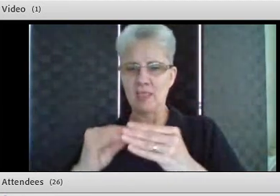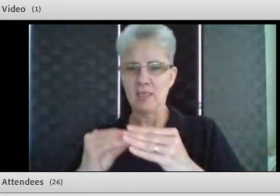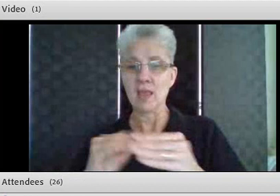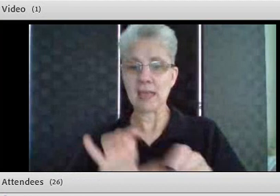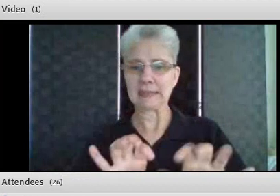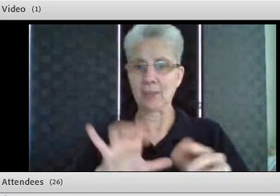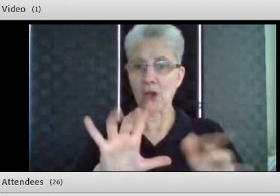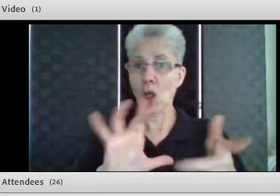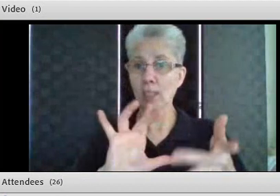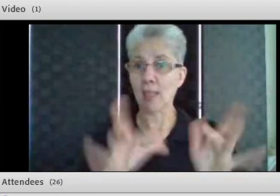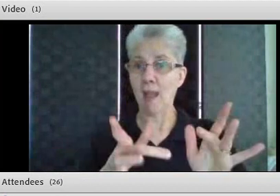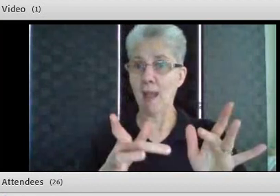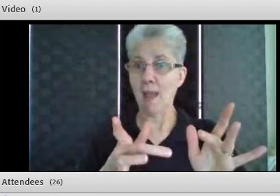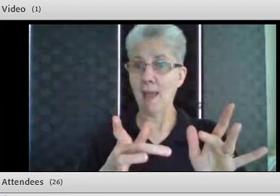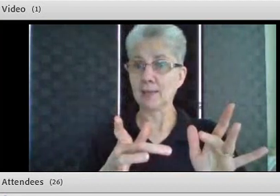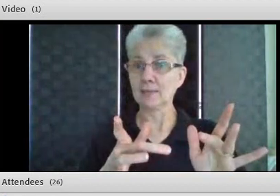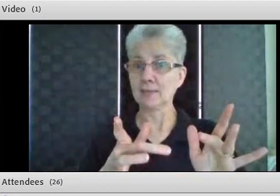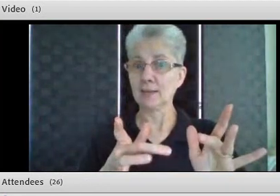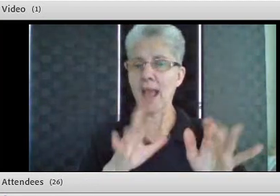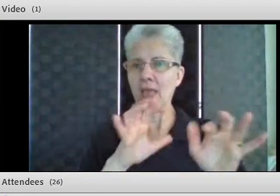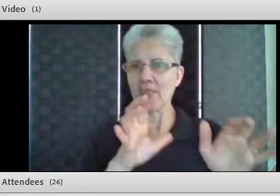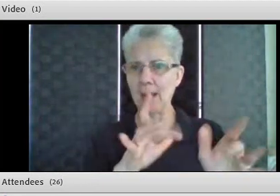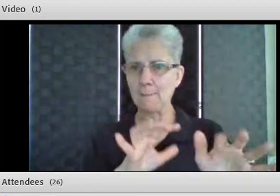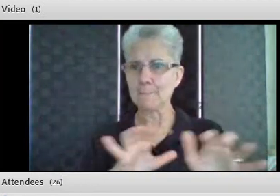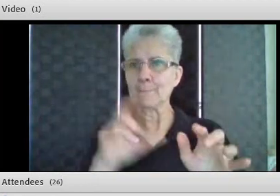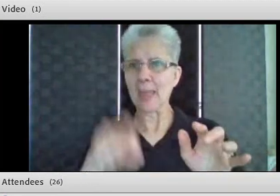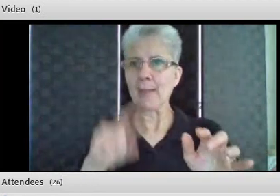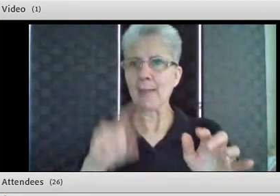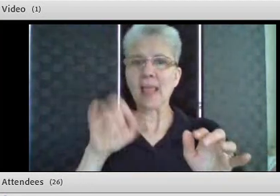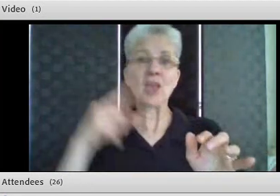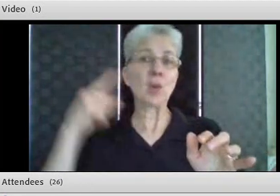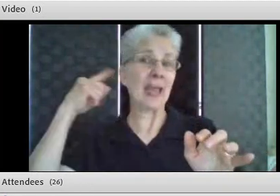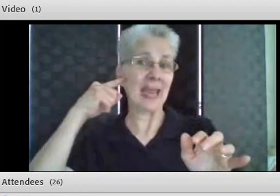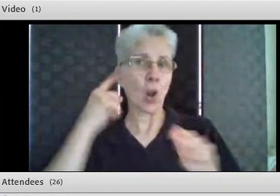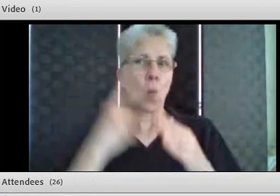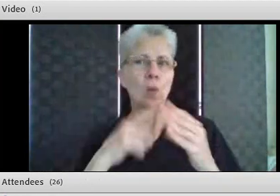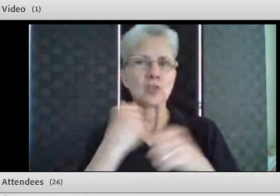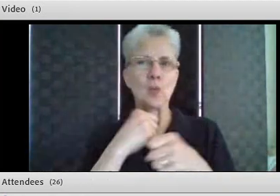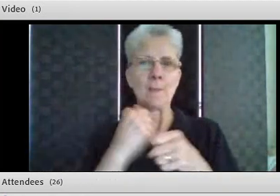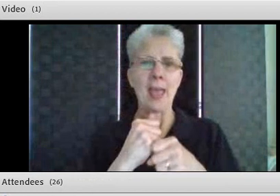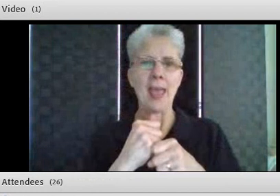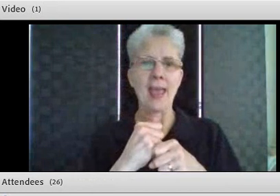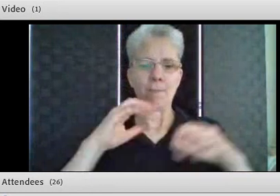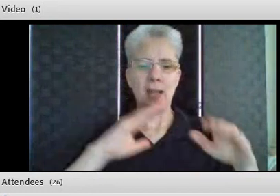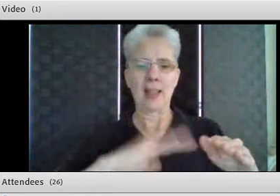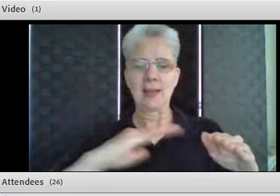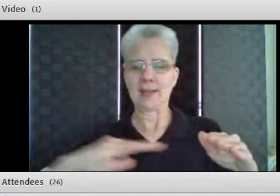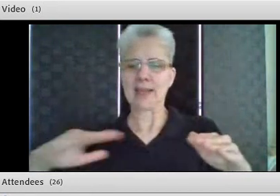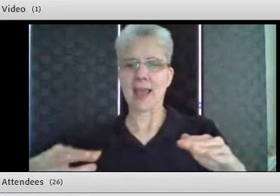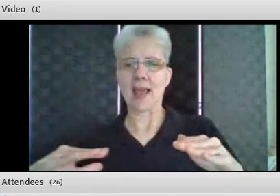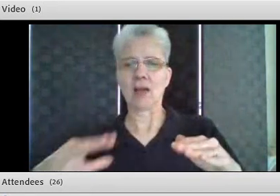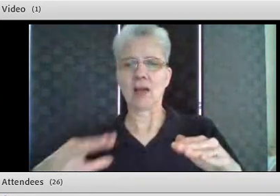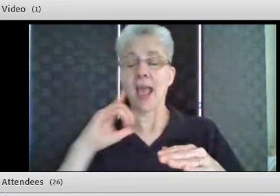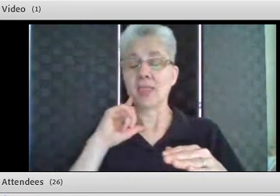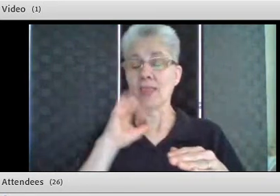who have done all of this, so then when you put the card numbers in online and then you hit play,